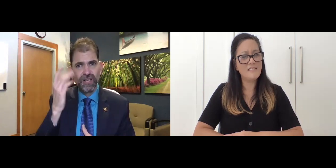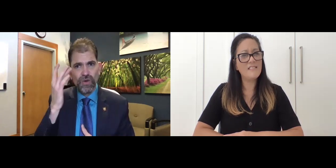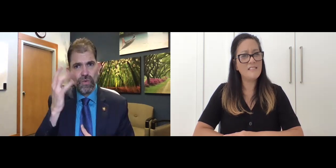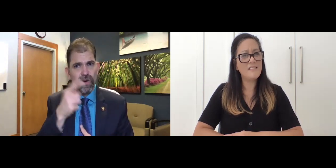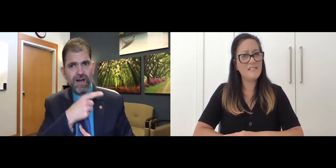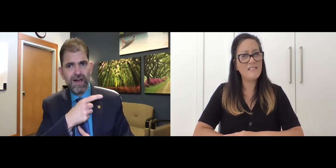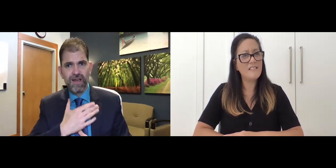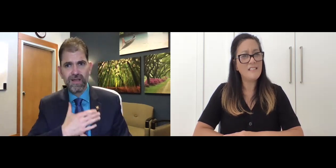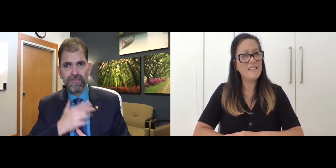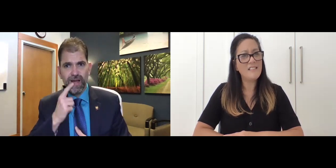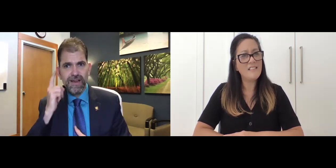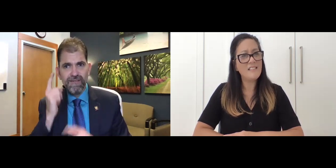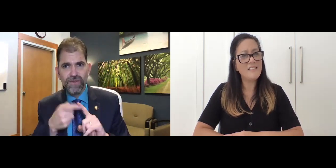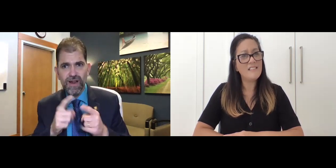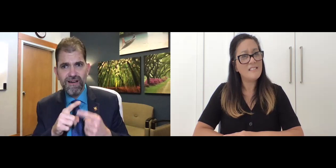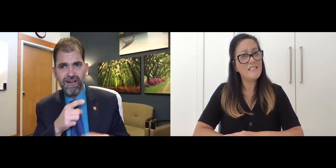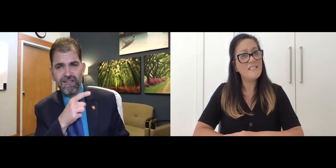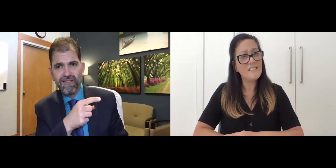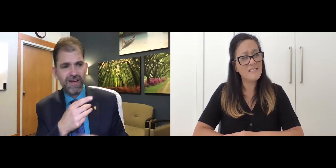Sometimes hearing people will say you know